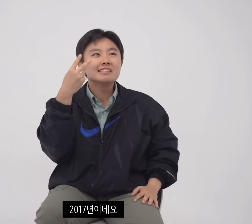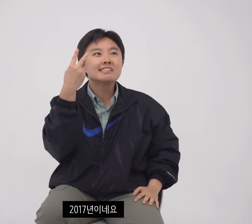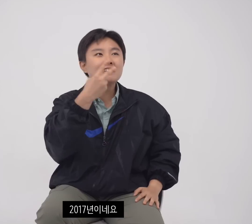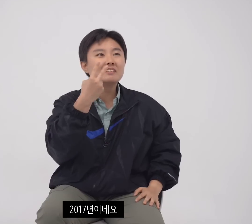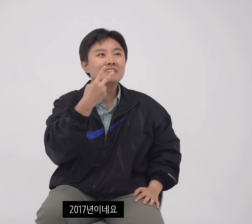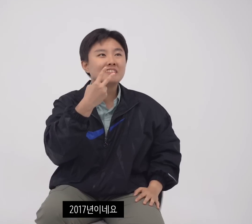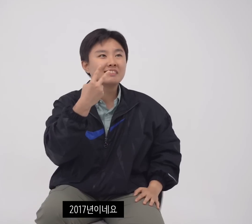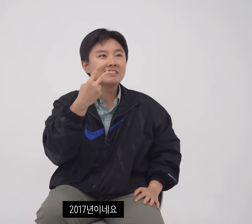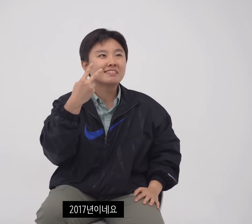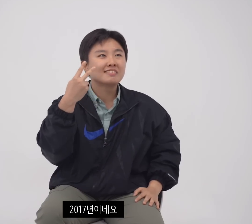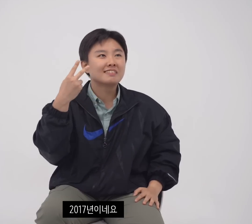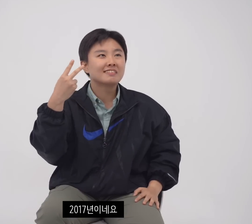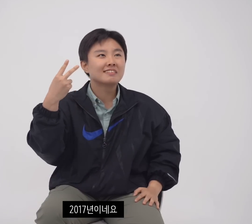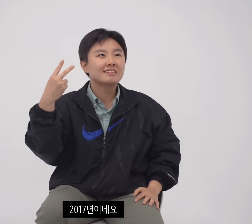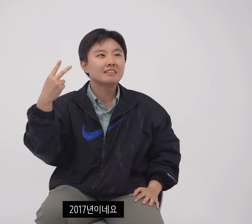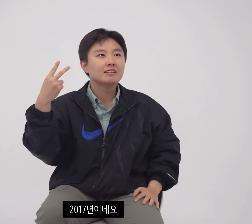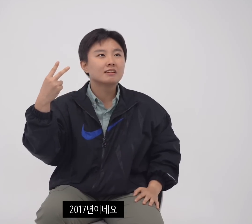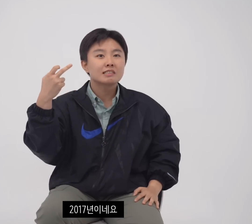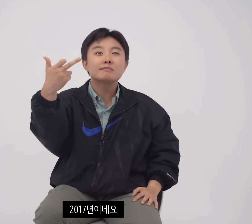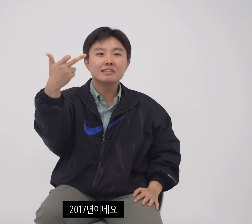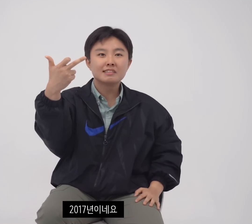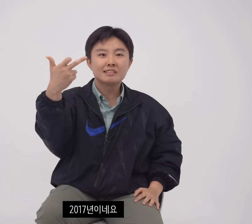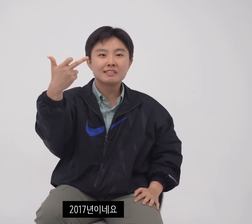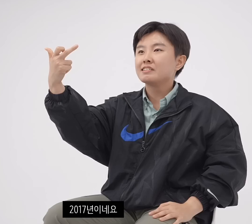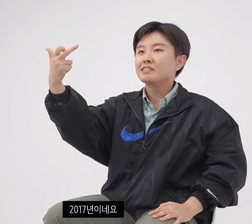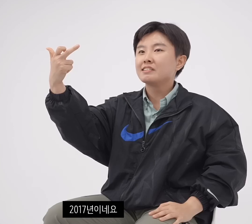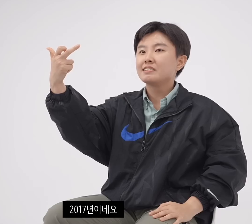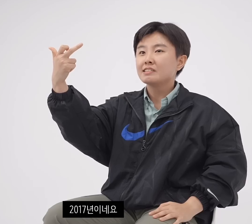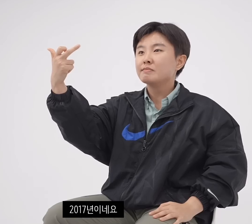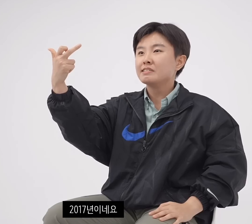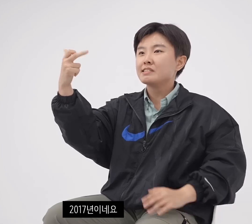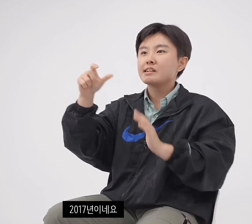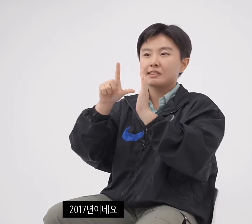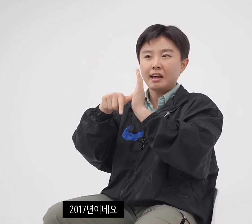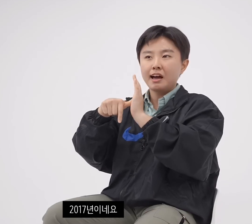it's in 2017.